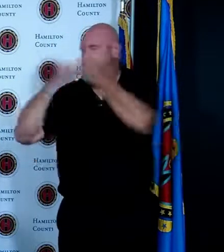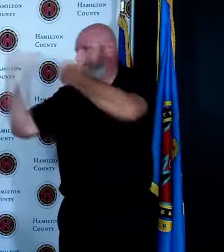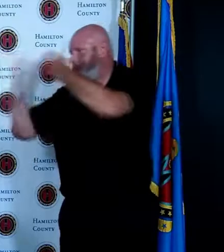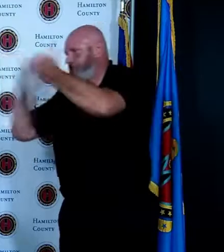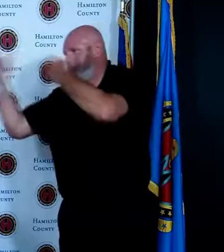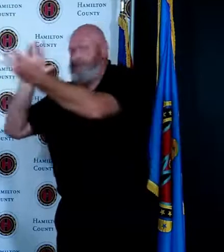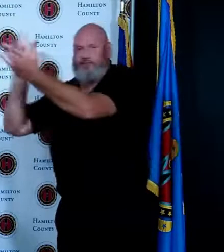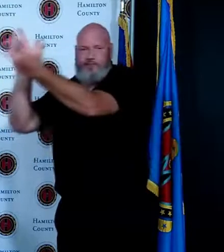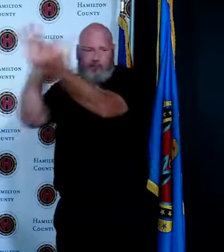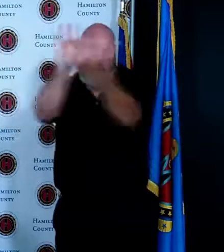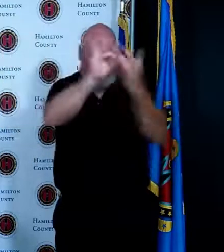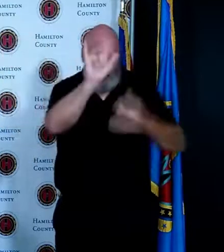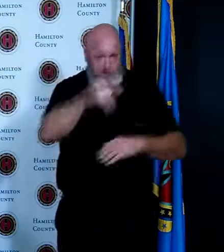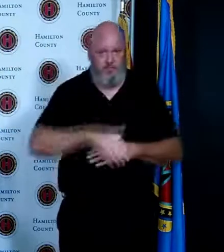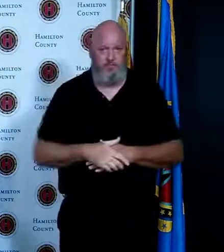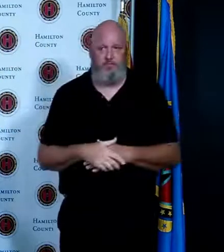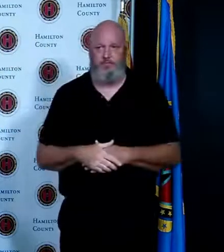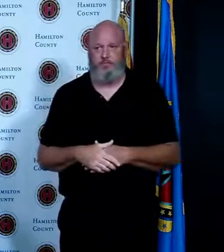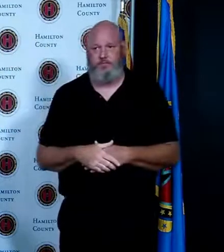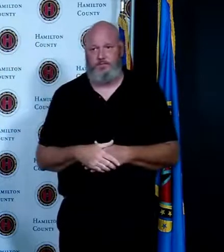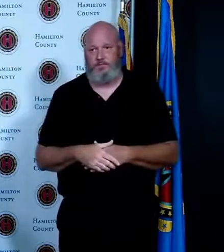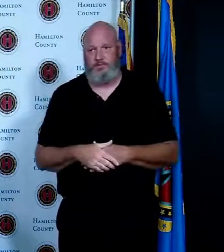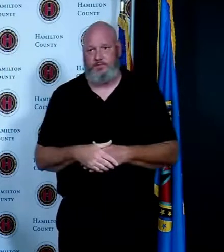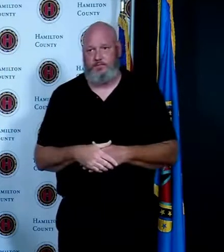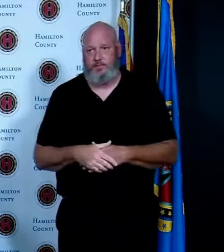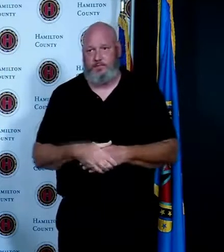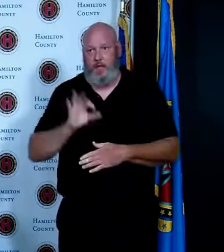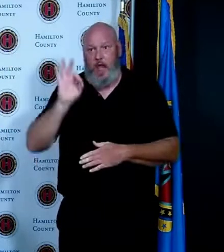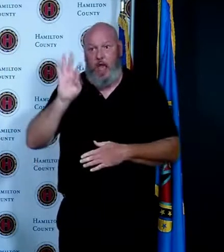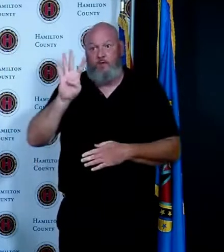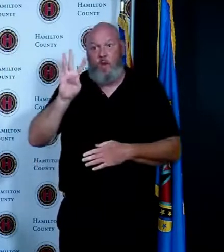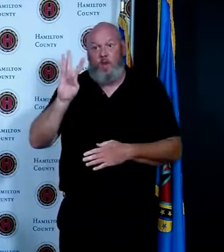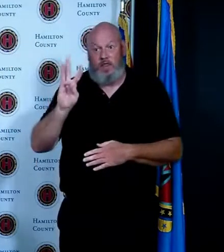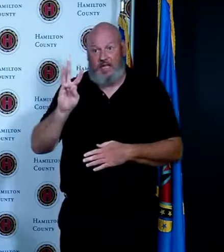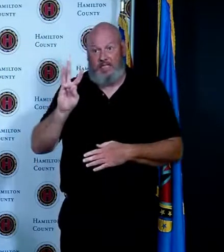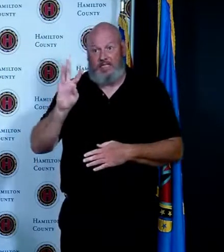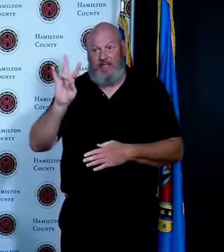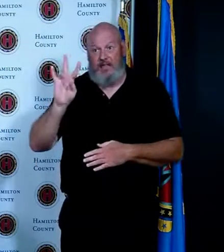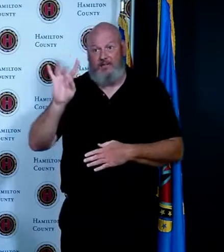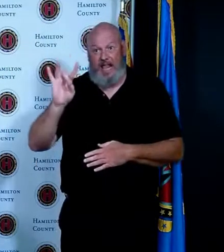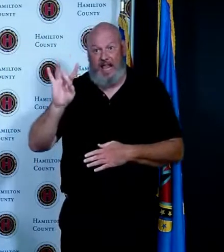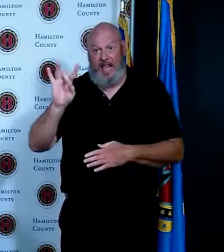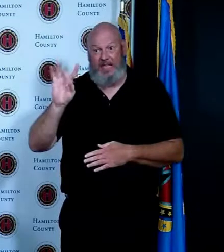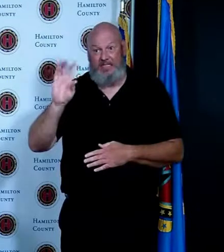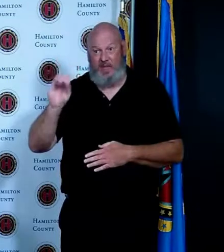please answer it so that you can get your test results thank you that